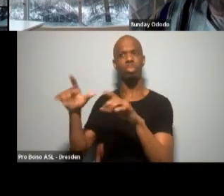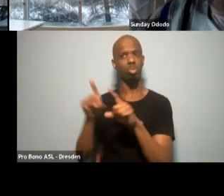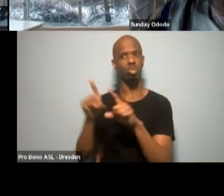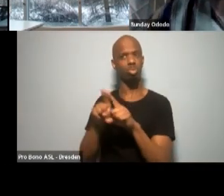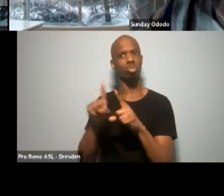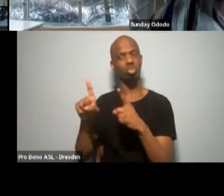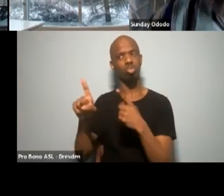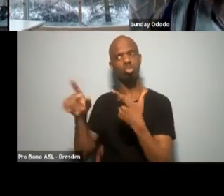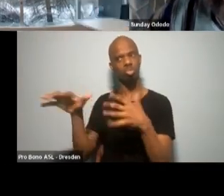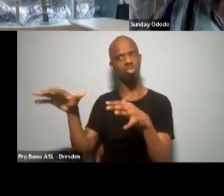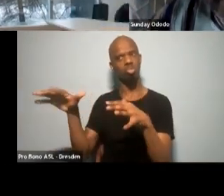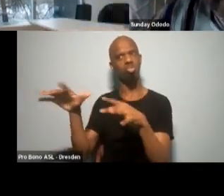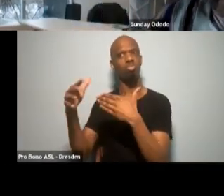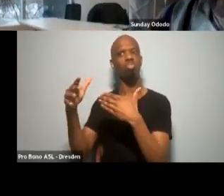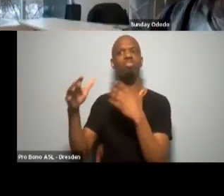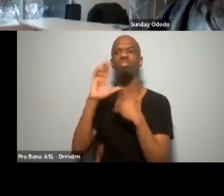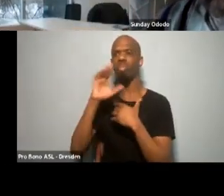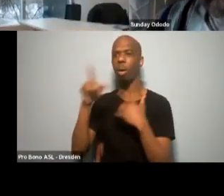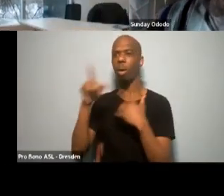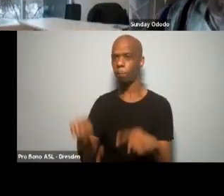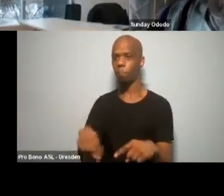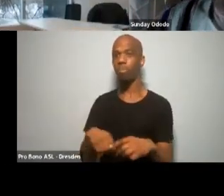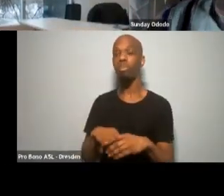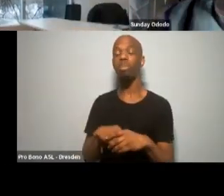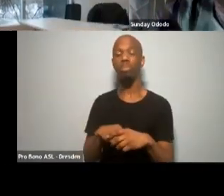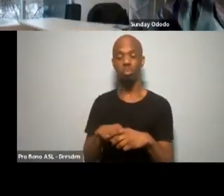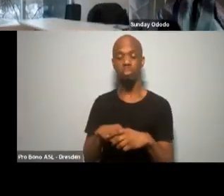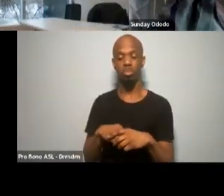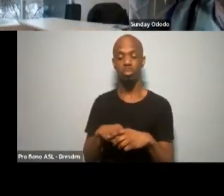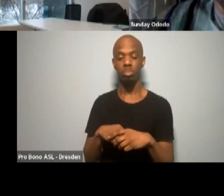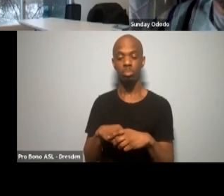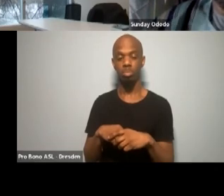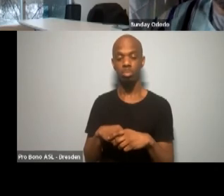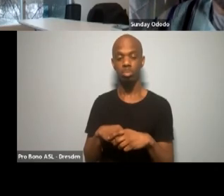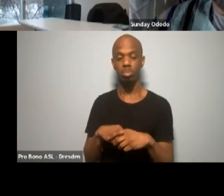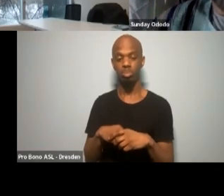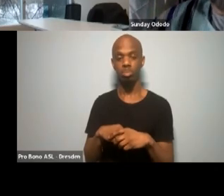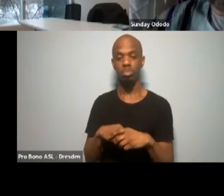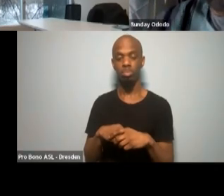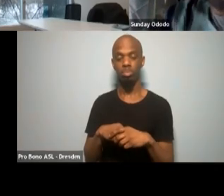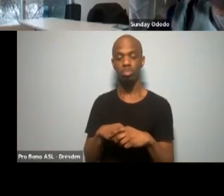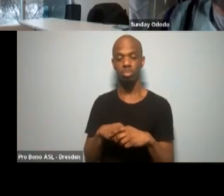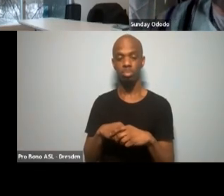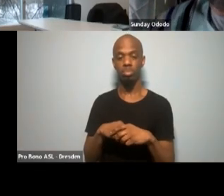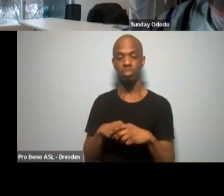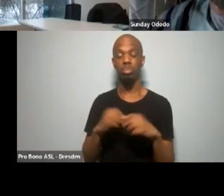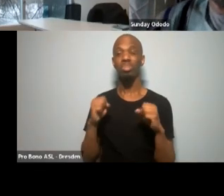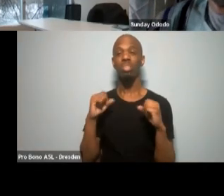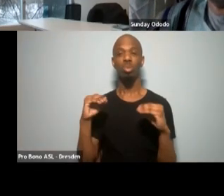proposals are before different strata of government in Nigeria